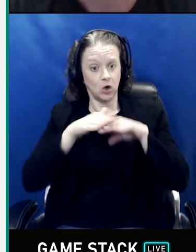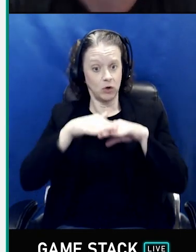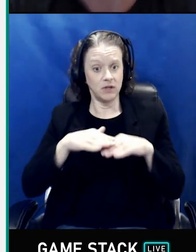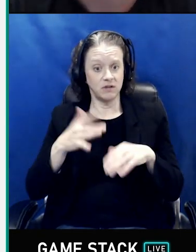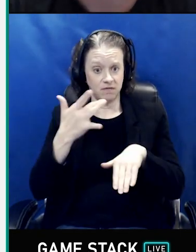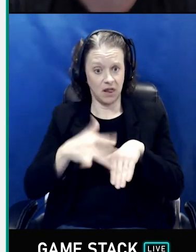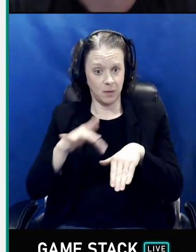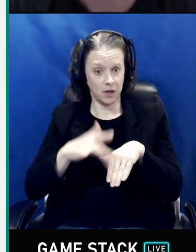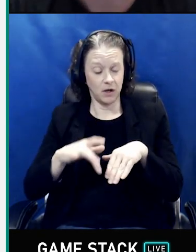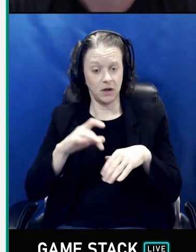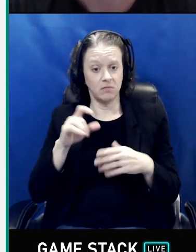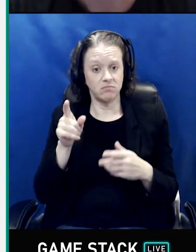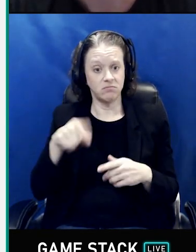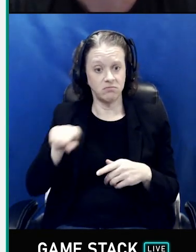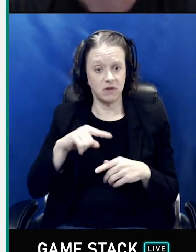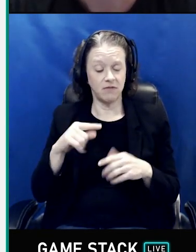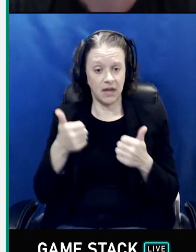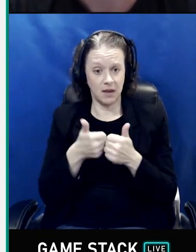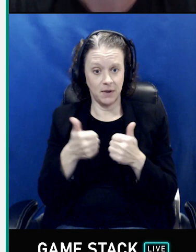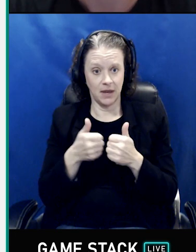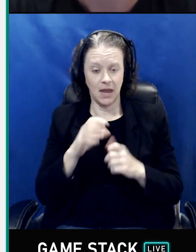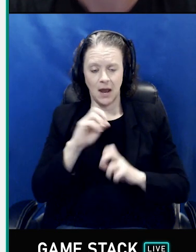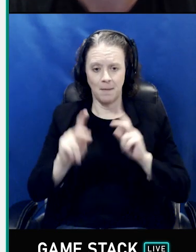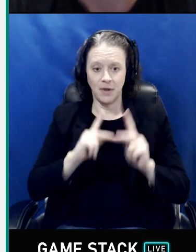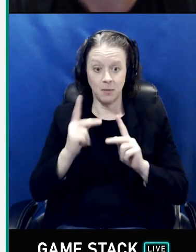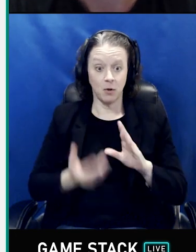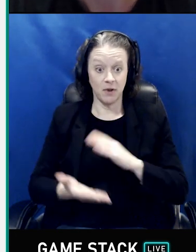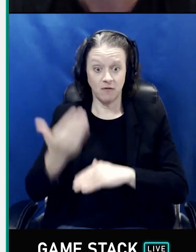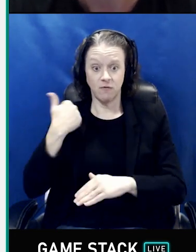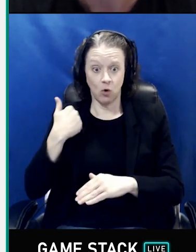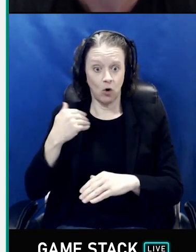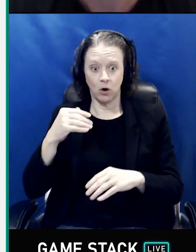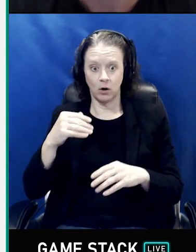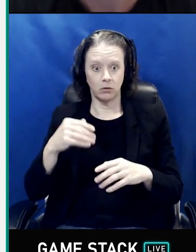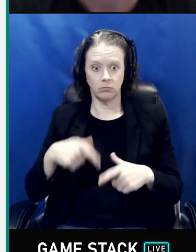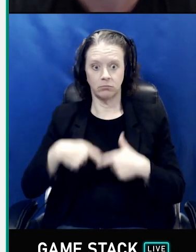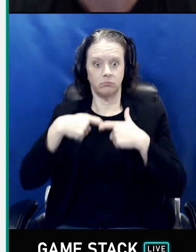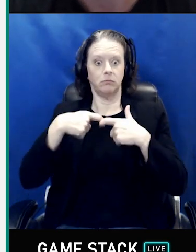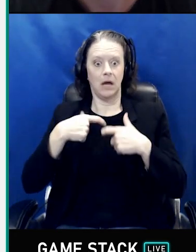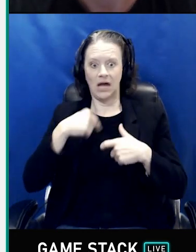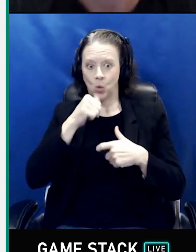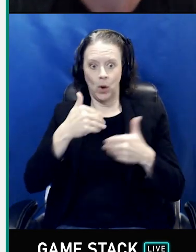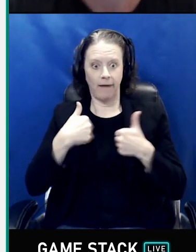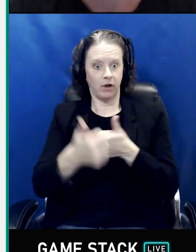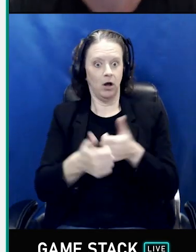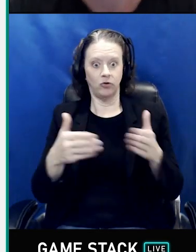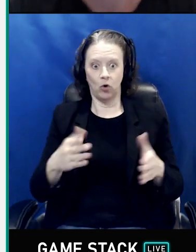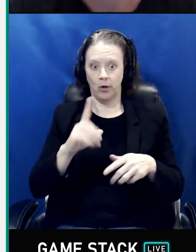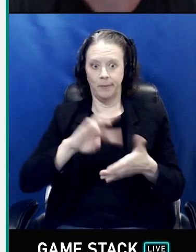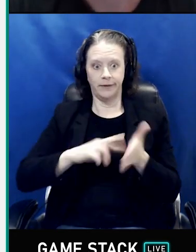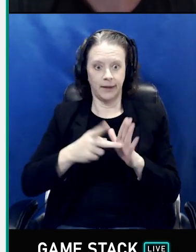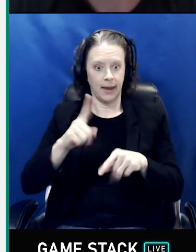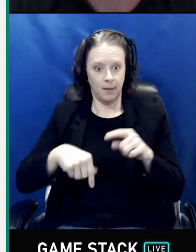gamers are engaging with content at times when they were previously unable, increasing their net playtime.